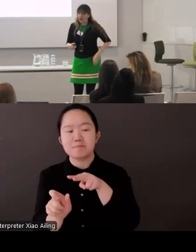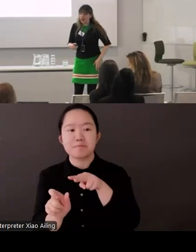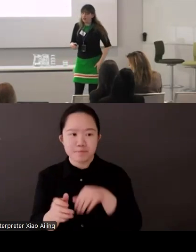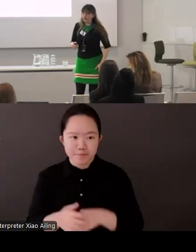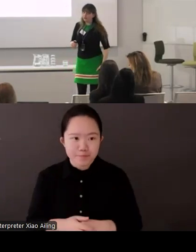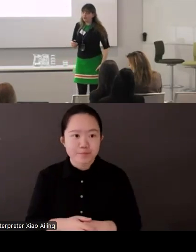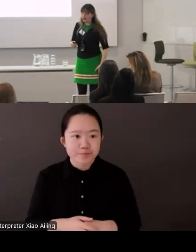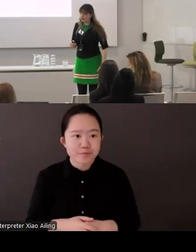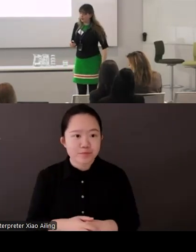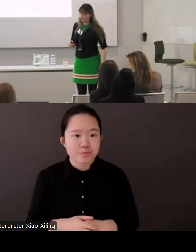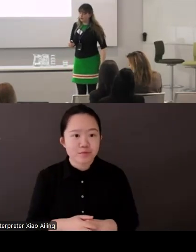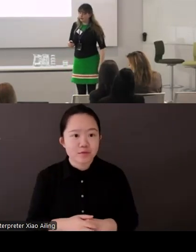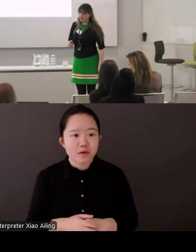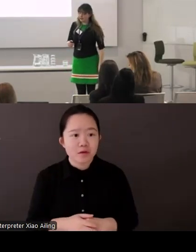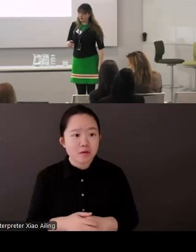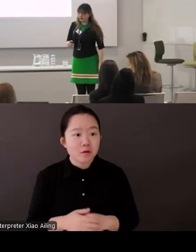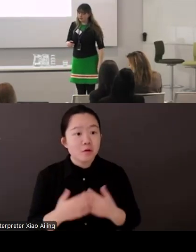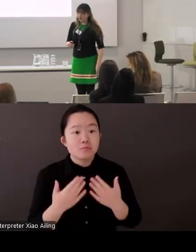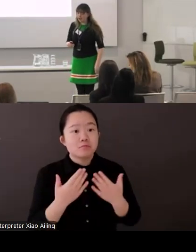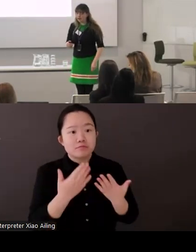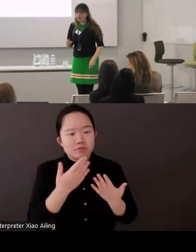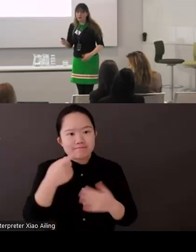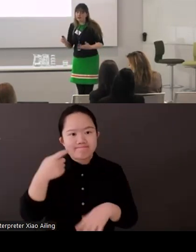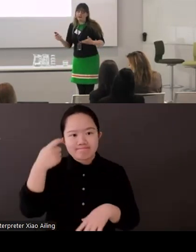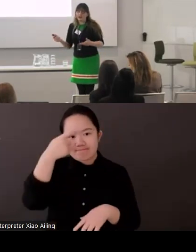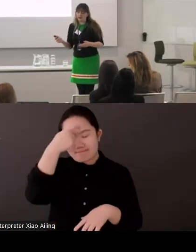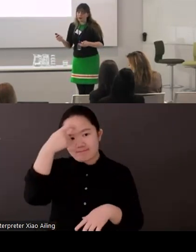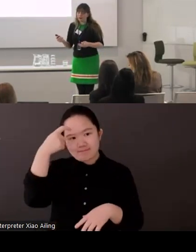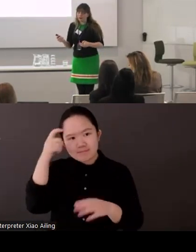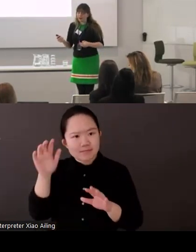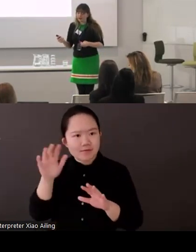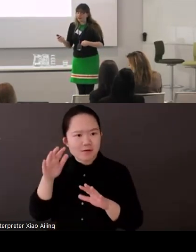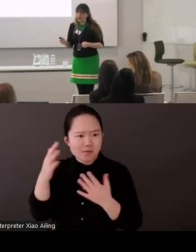I remember I don't think of you as disabled. I remember there's nothing wrong with your head.